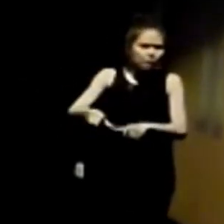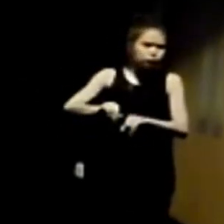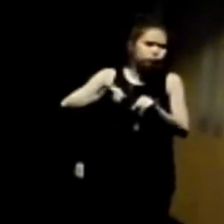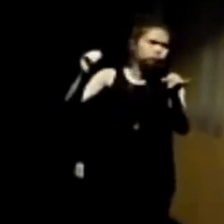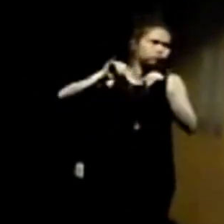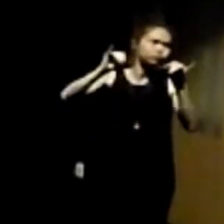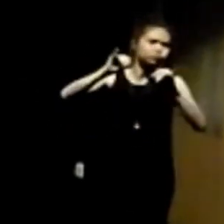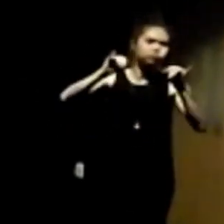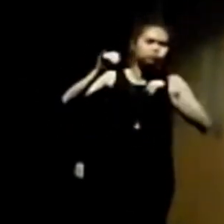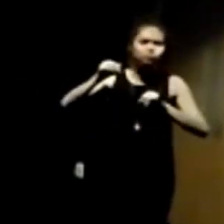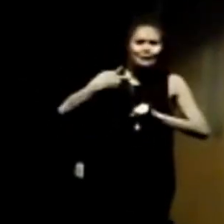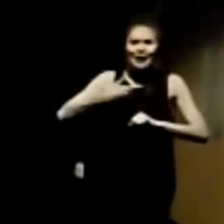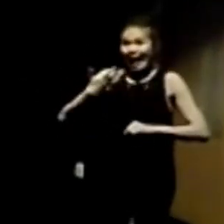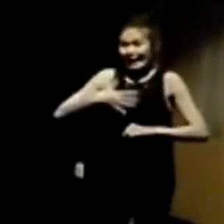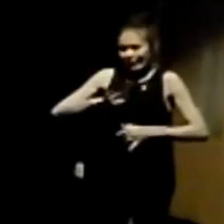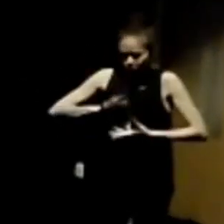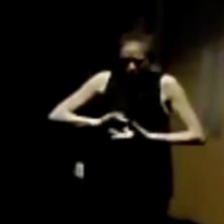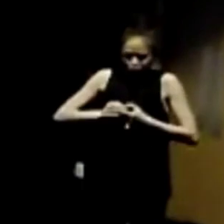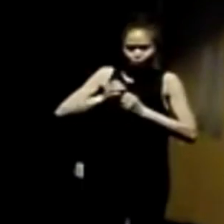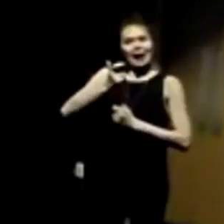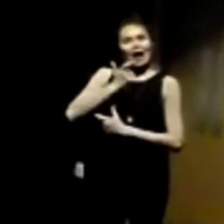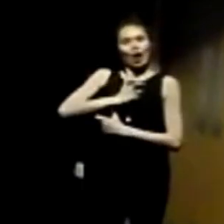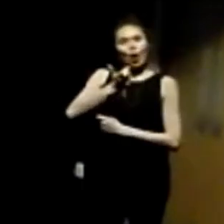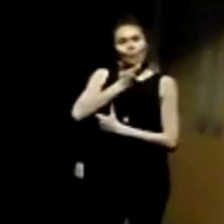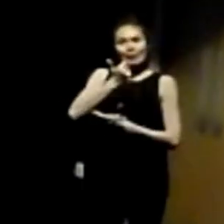I developed a comedy character for my own sanity